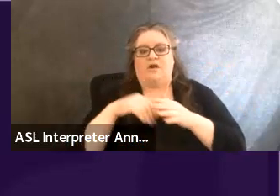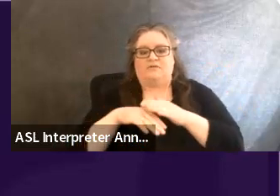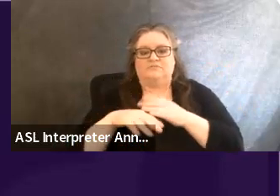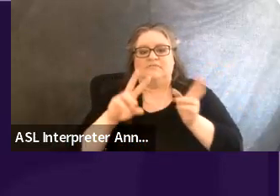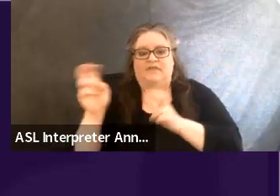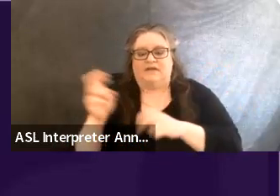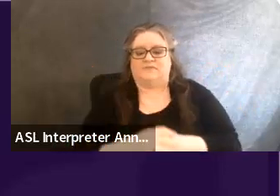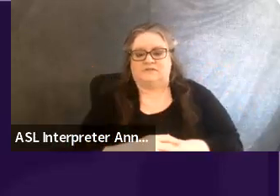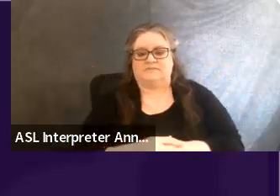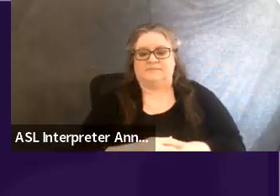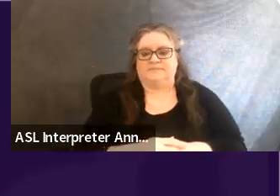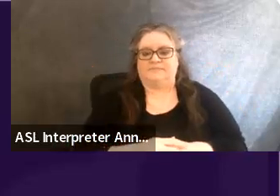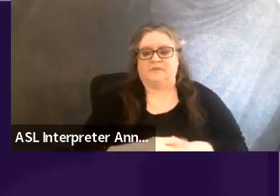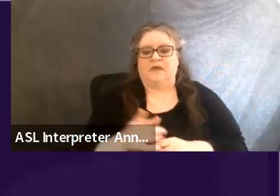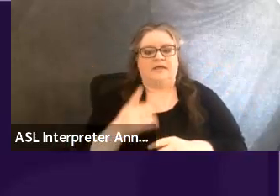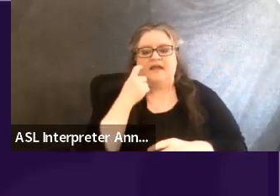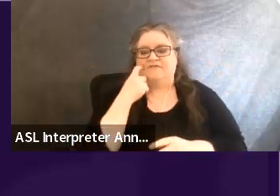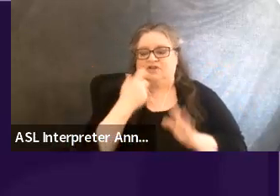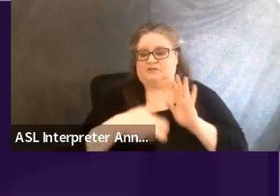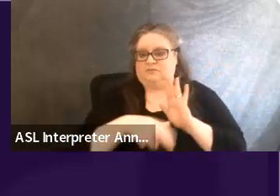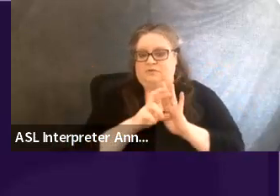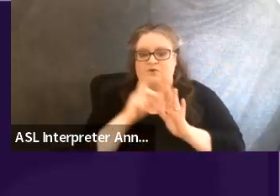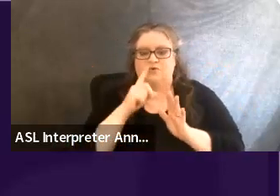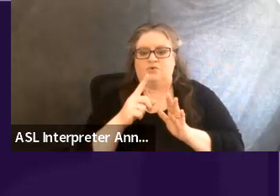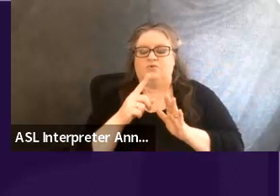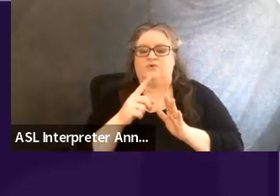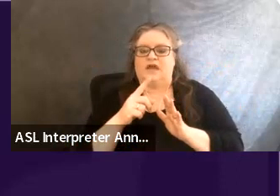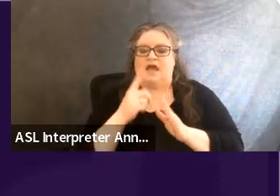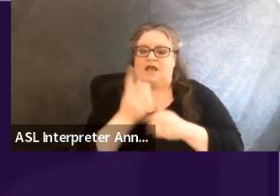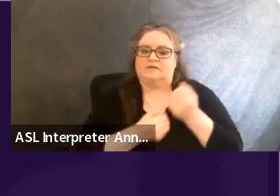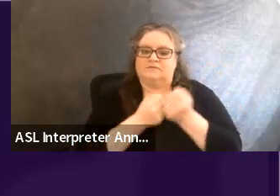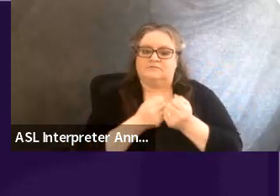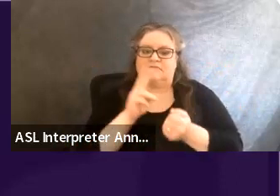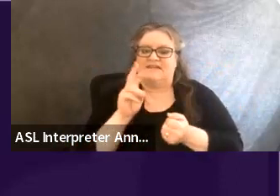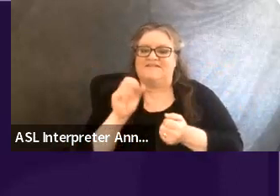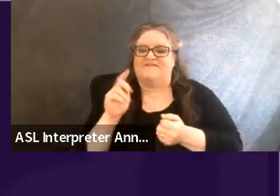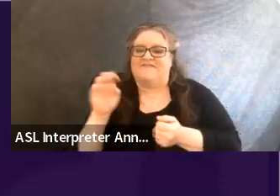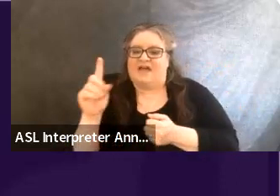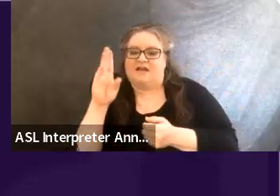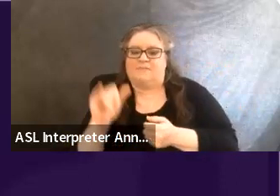These are the ones that have just been reviewed and vetted by the WordPress accessibility team.